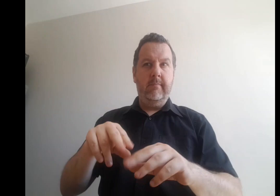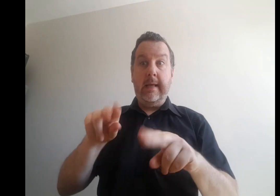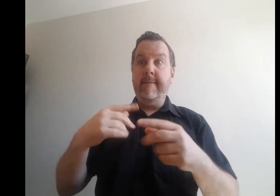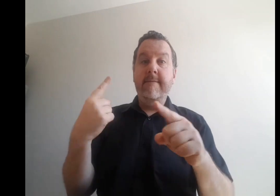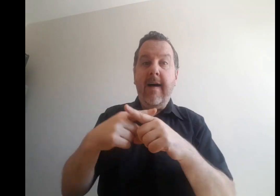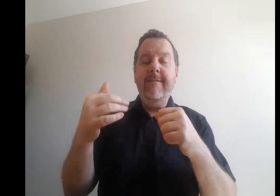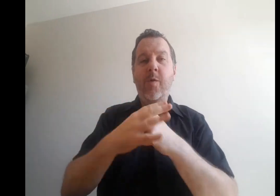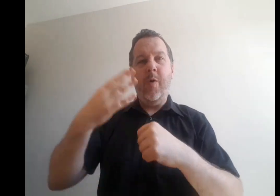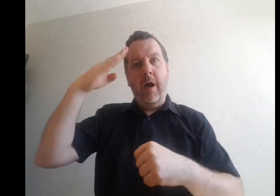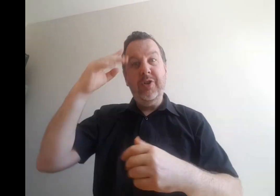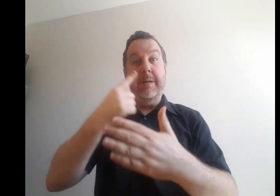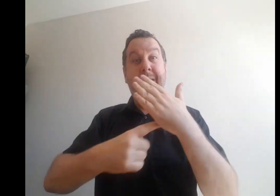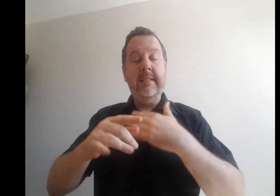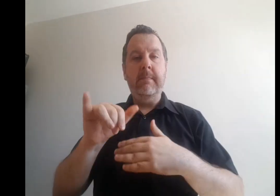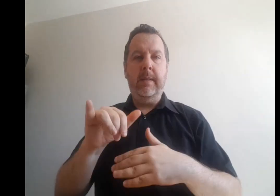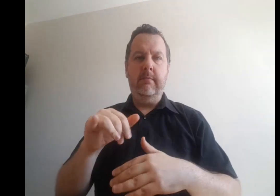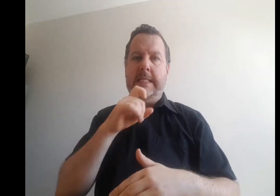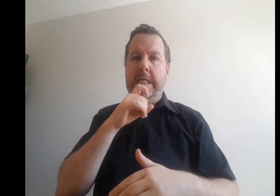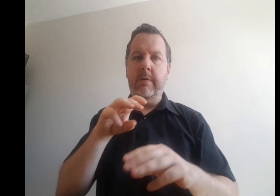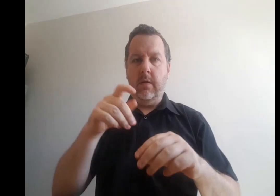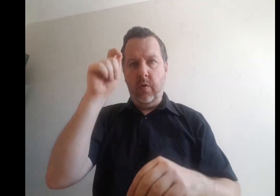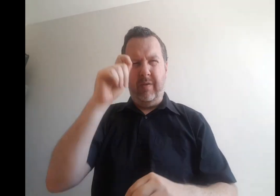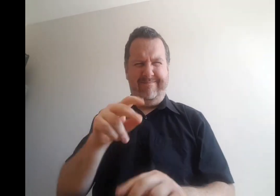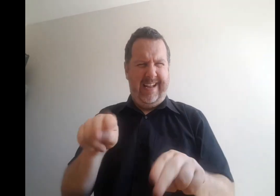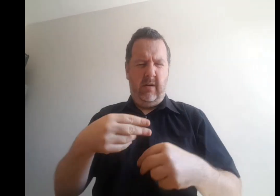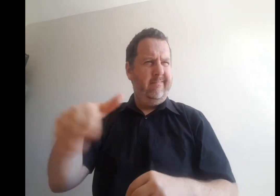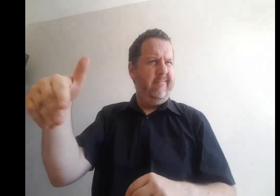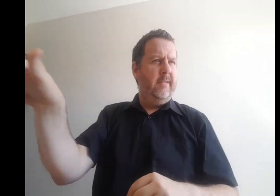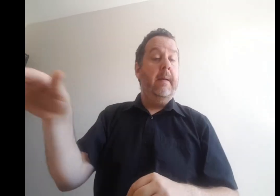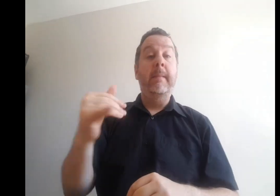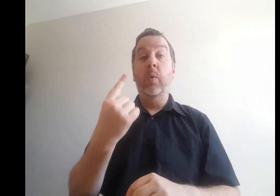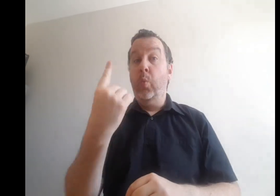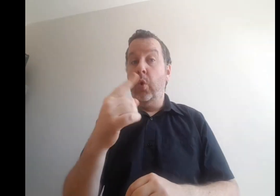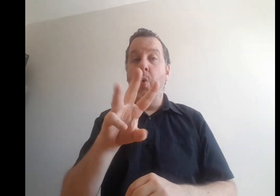as potential fighters for Irish independence. William Leavey might have been an outlier.